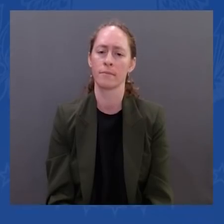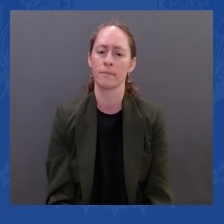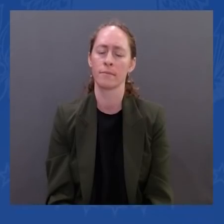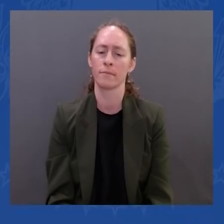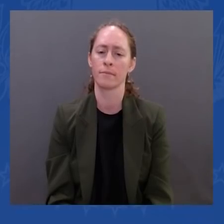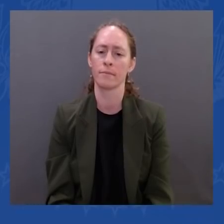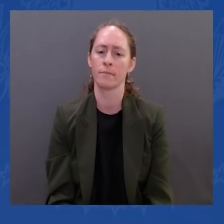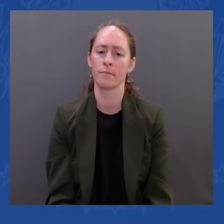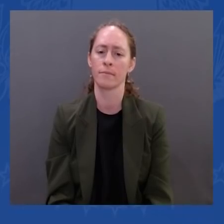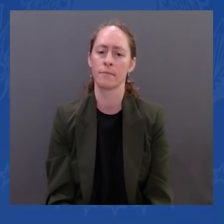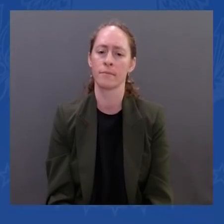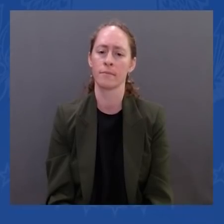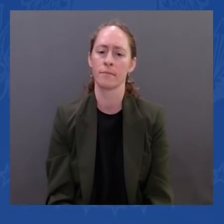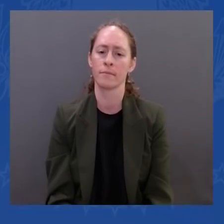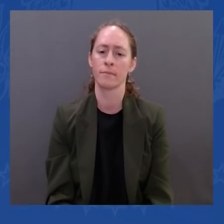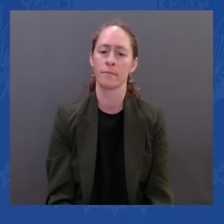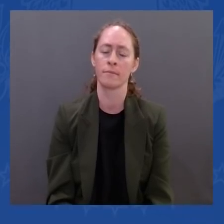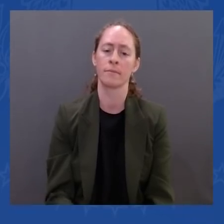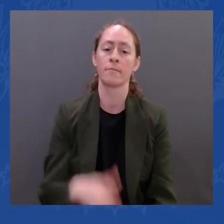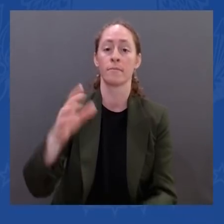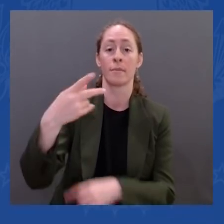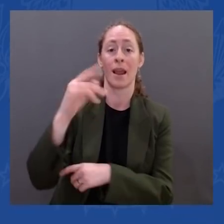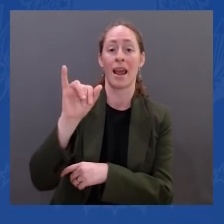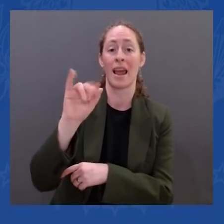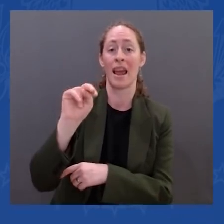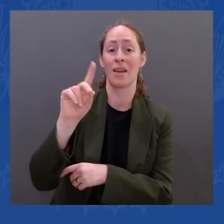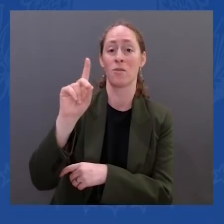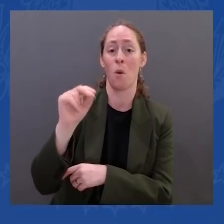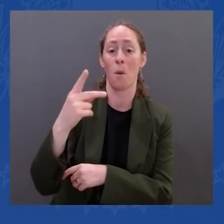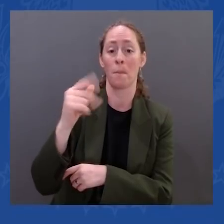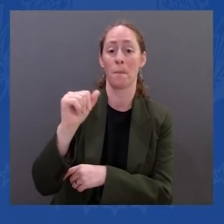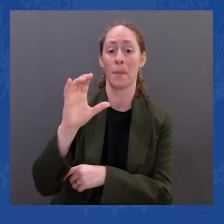of the Indo-Pacific Economic Framework -- IPEF -- by President Biden,